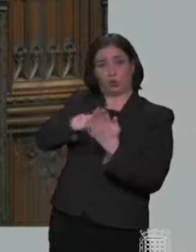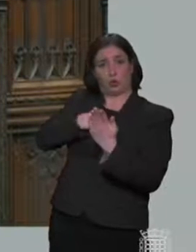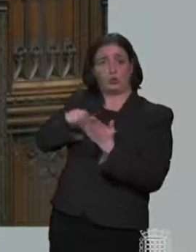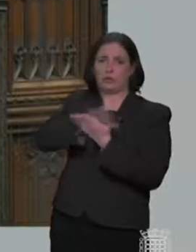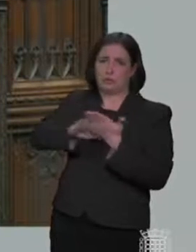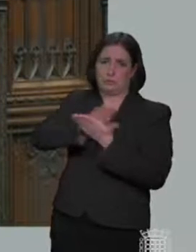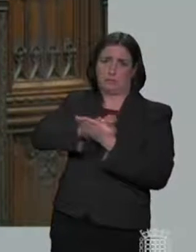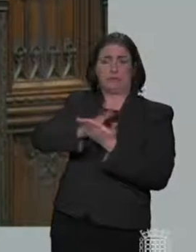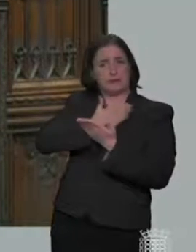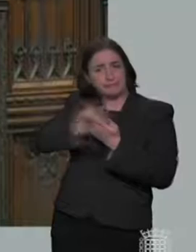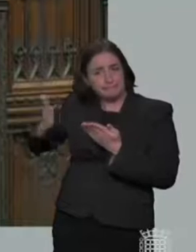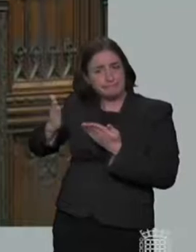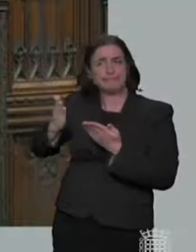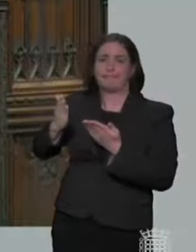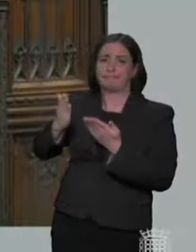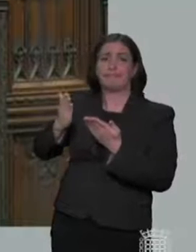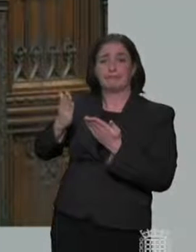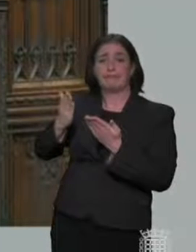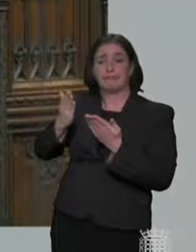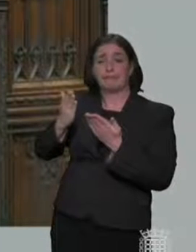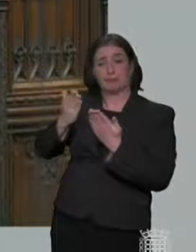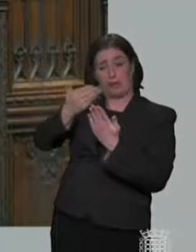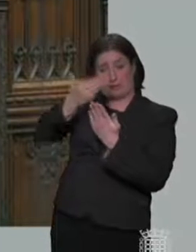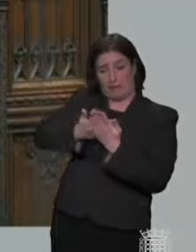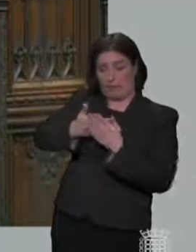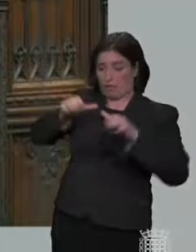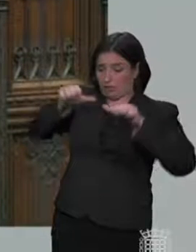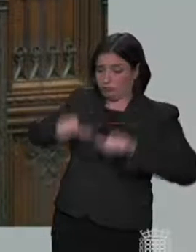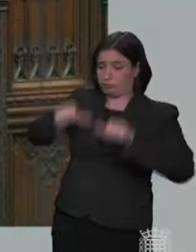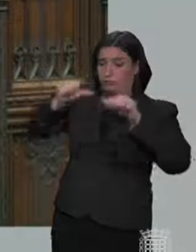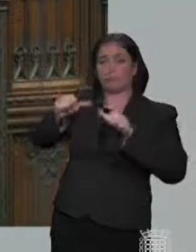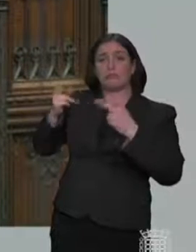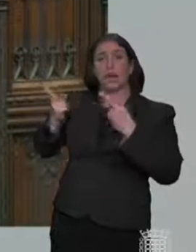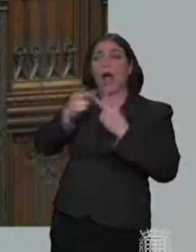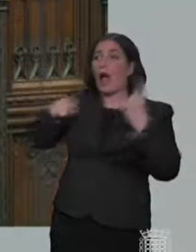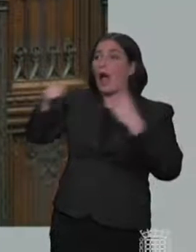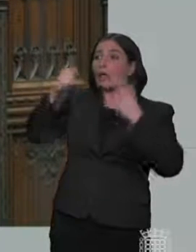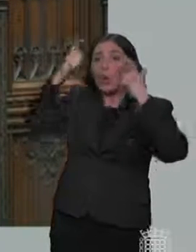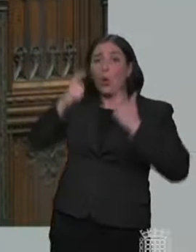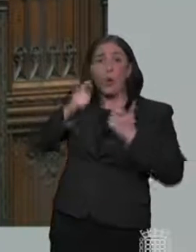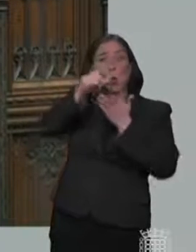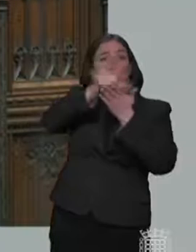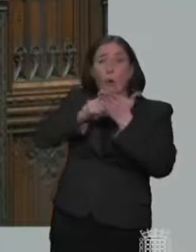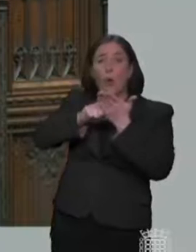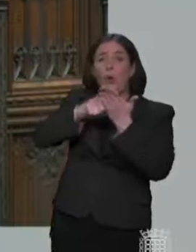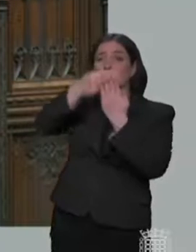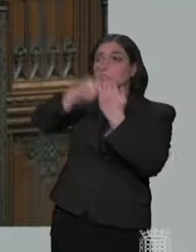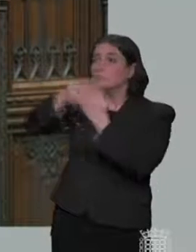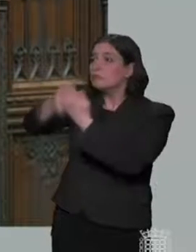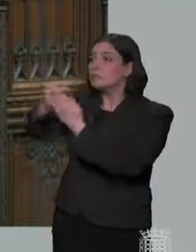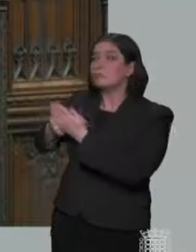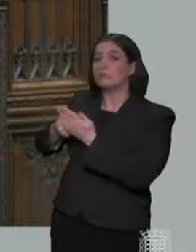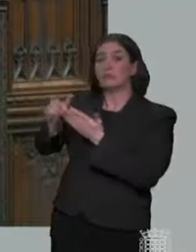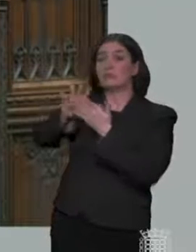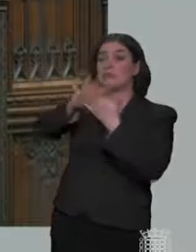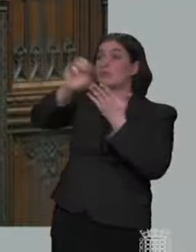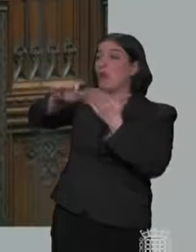not cut across or stymie any existing legislation and legislative provisions not least those set out